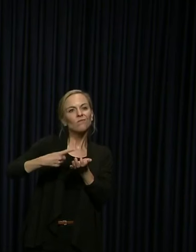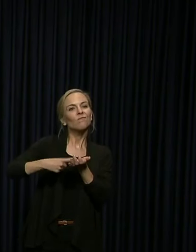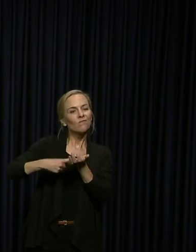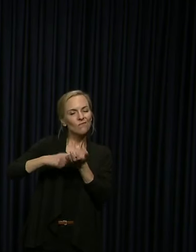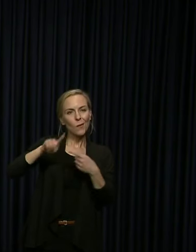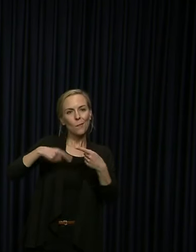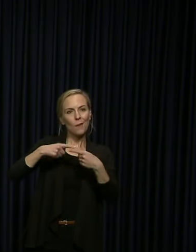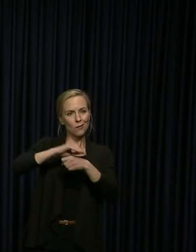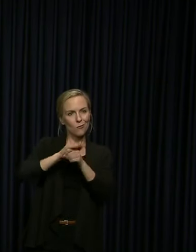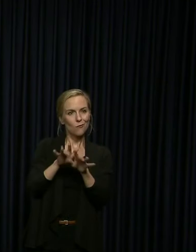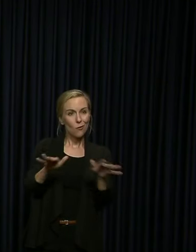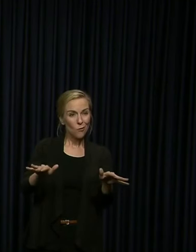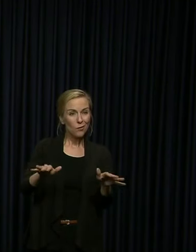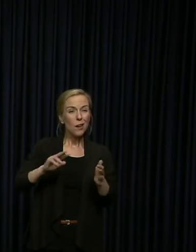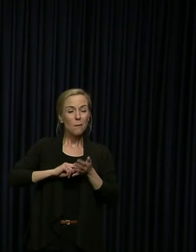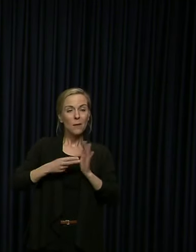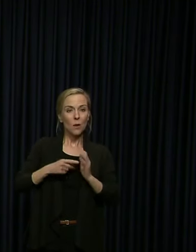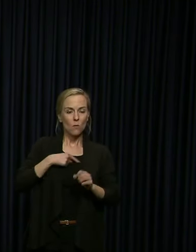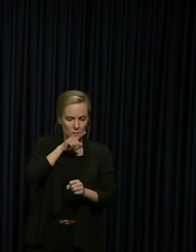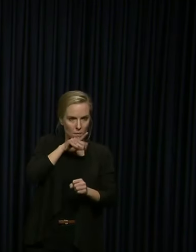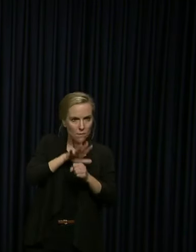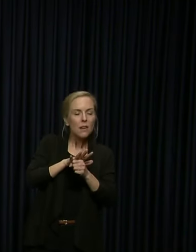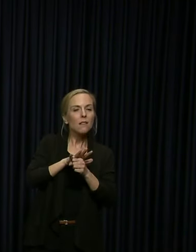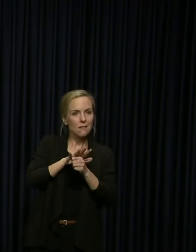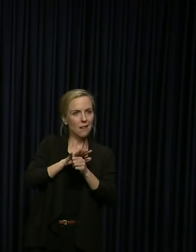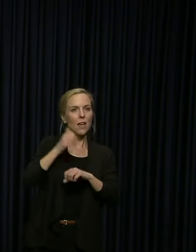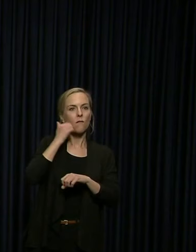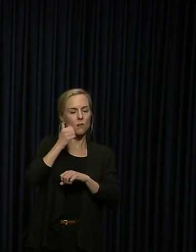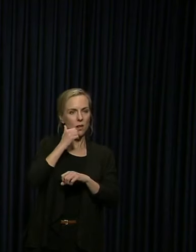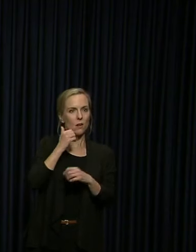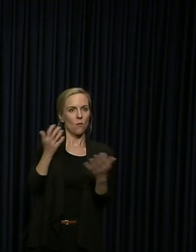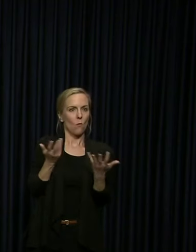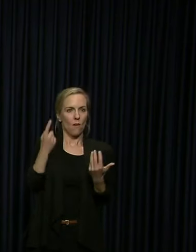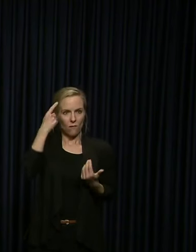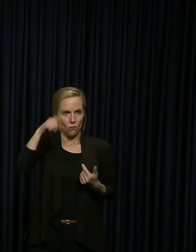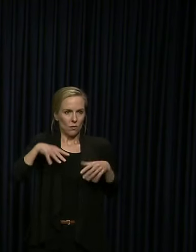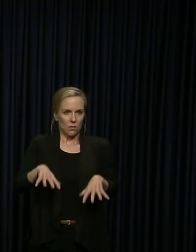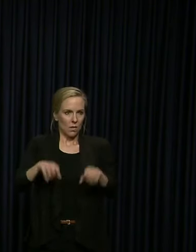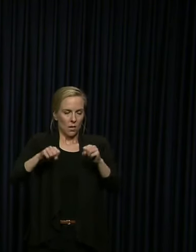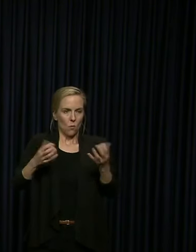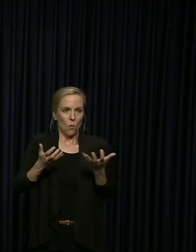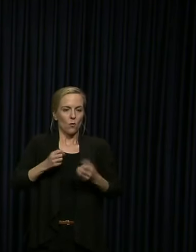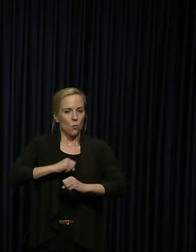UNLESS YOU'RE GOING TO WORK OR UNLESS YOU ARE GETTING EXERCISE,